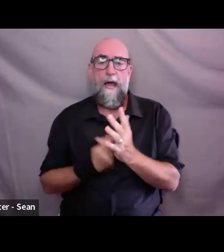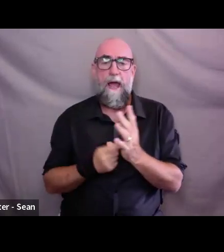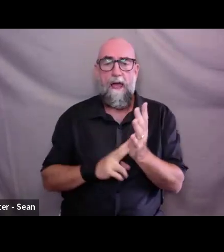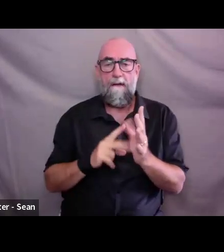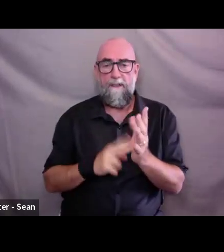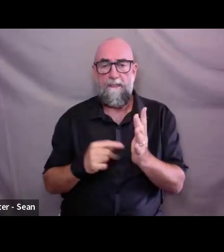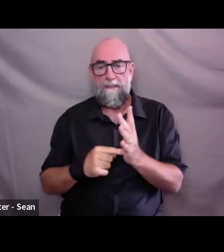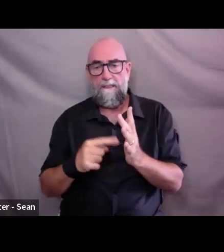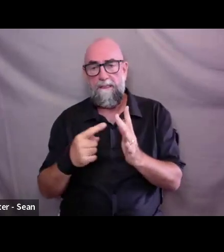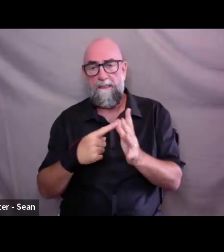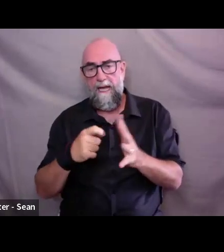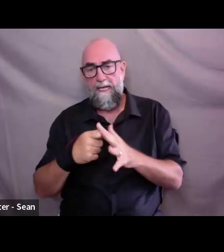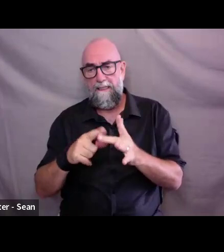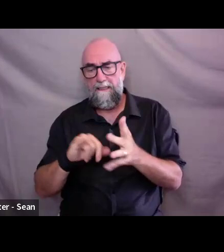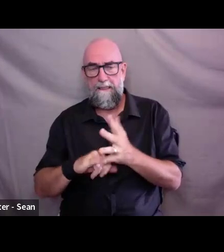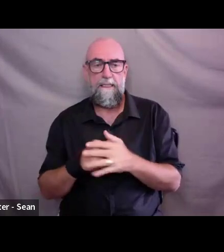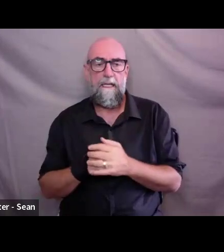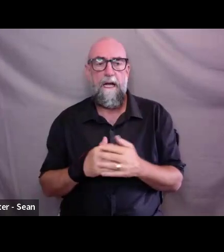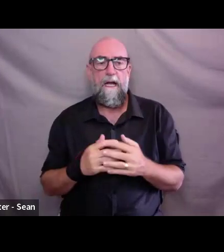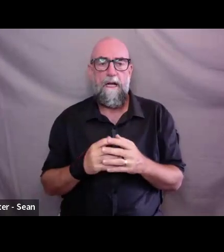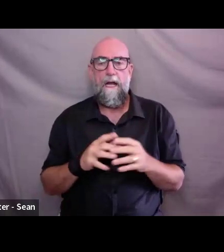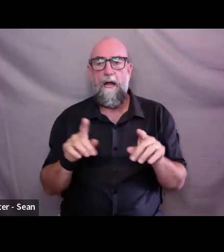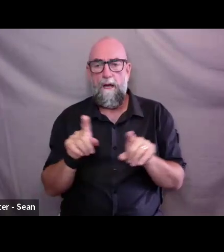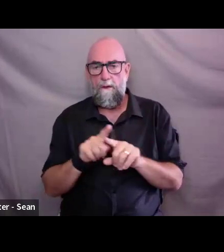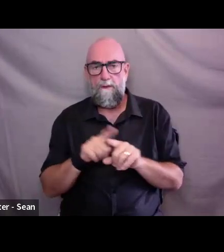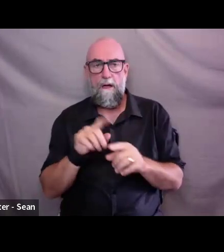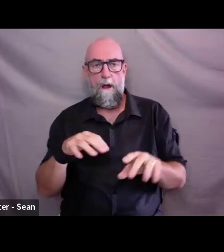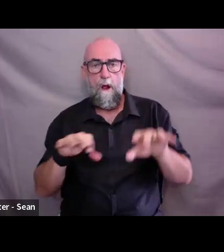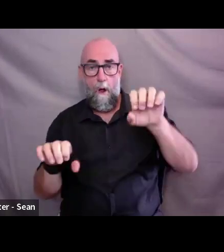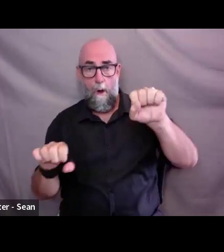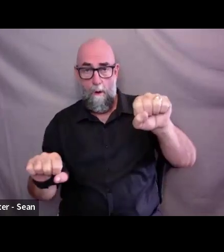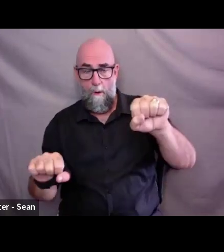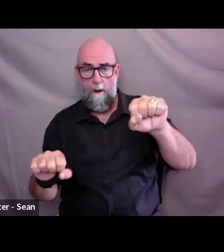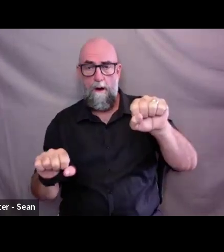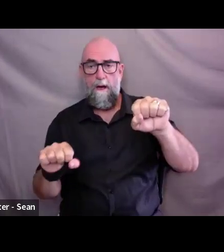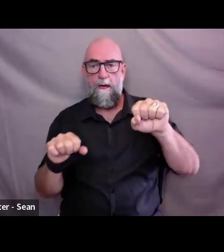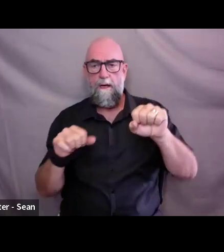at the very last minute so we have changed the session and turned it into a pre-record. I'm